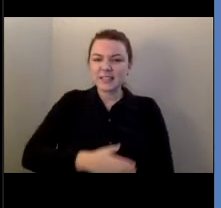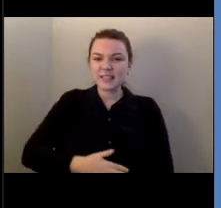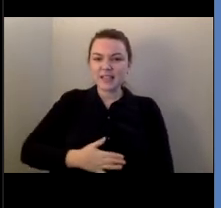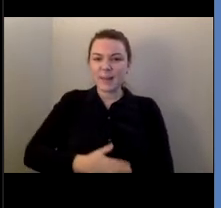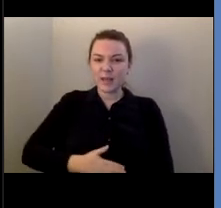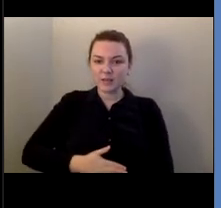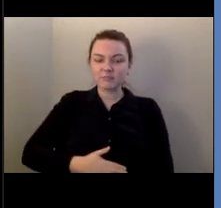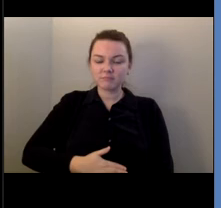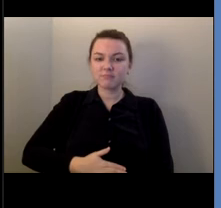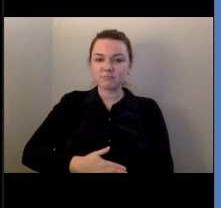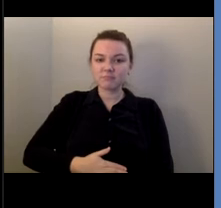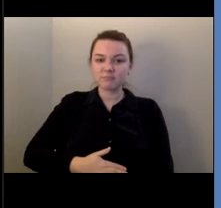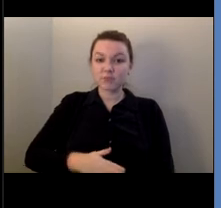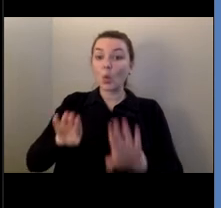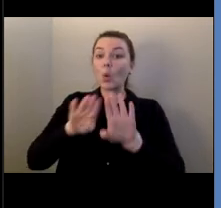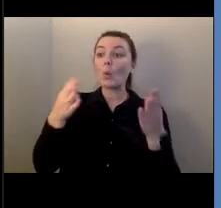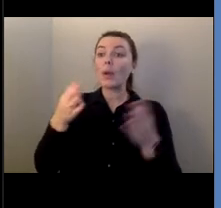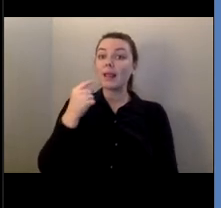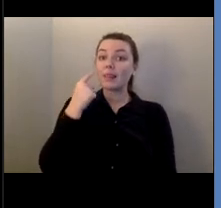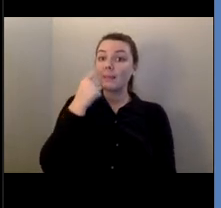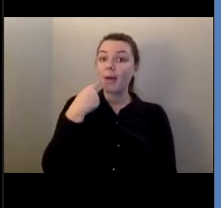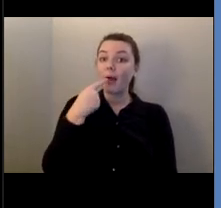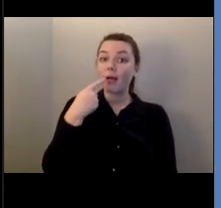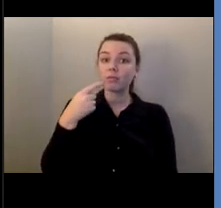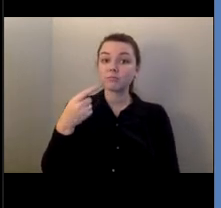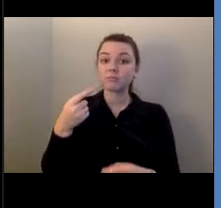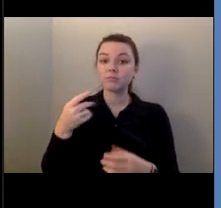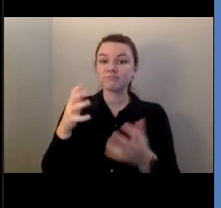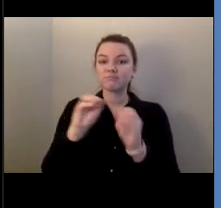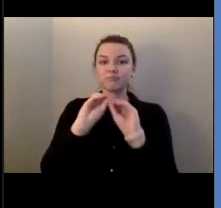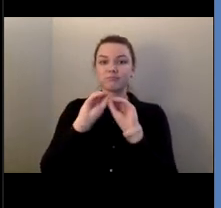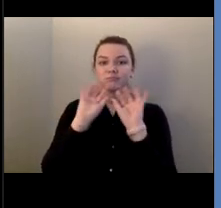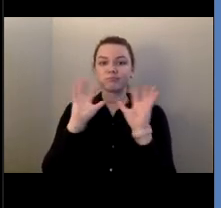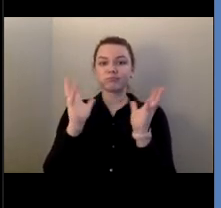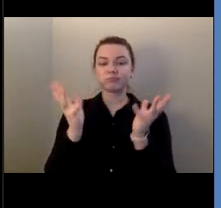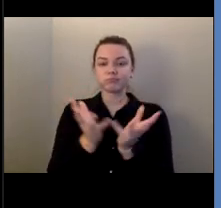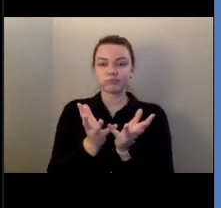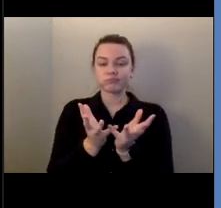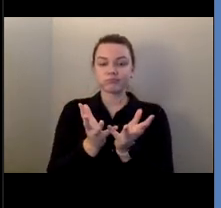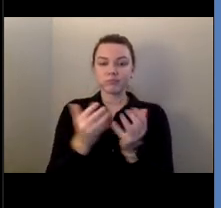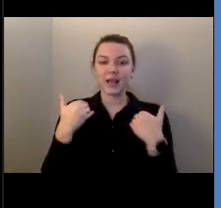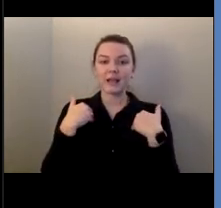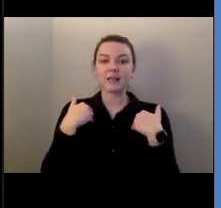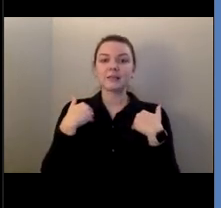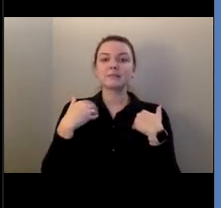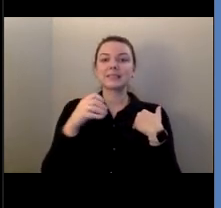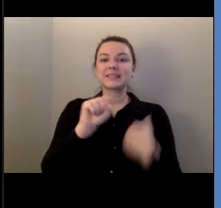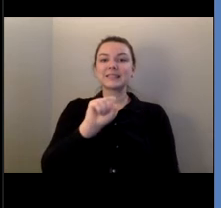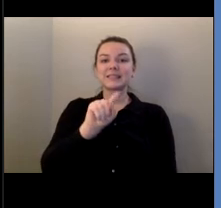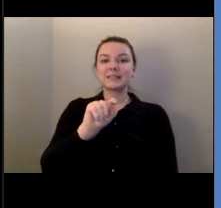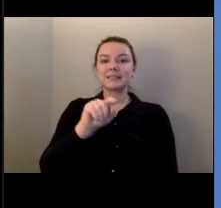This opening, the mouth, is surrounded by a circle of stinging tentacles.